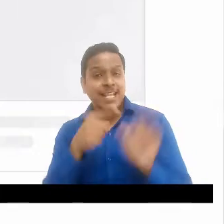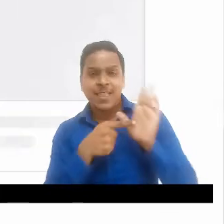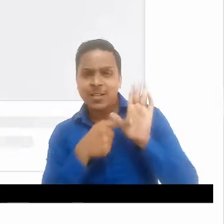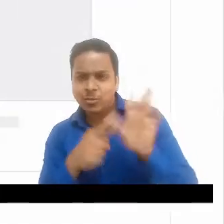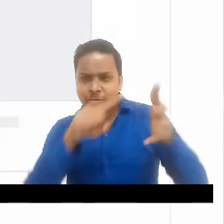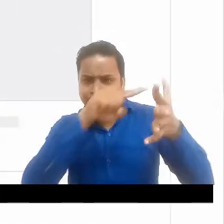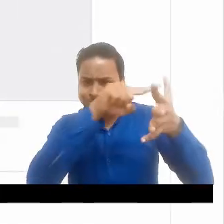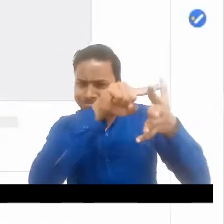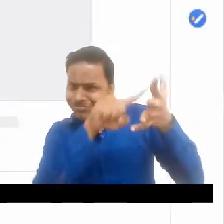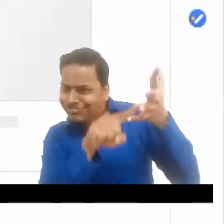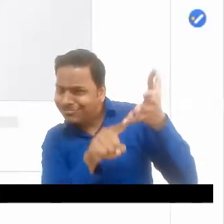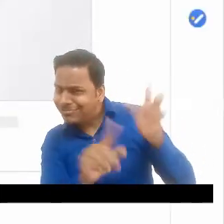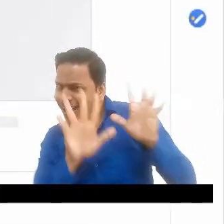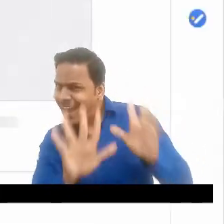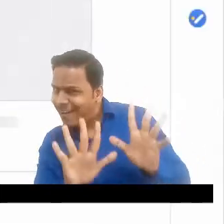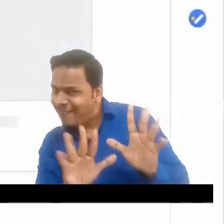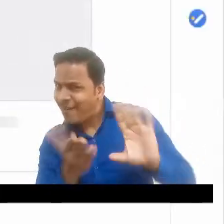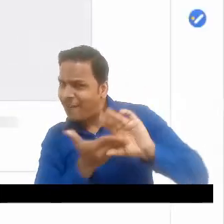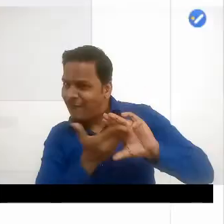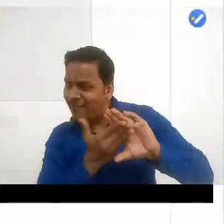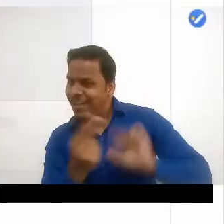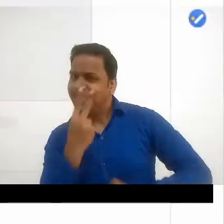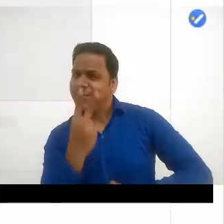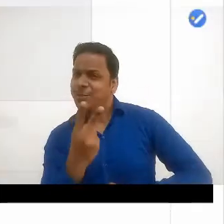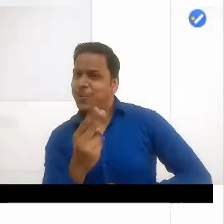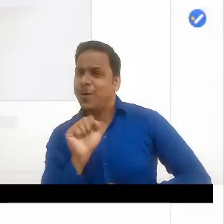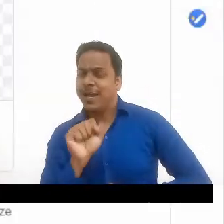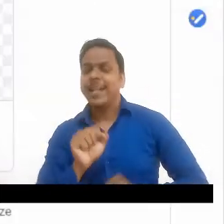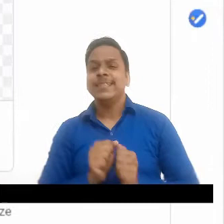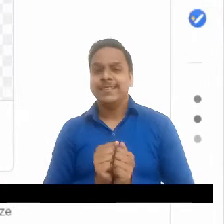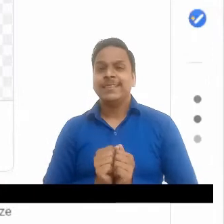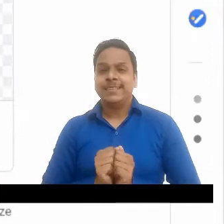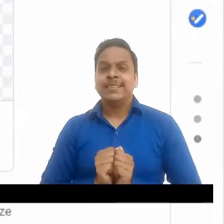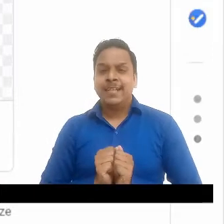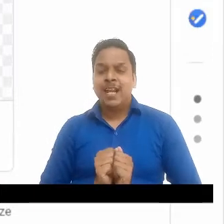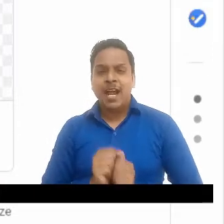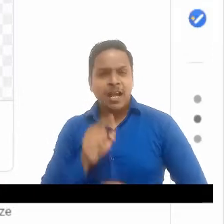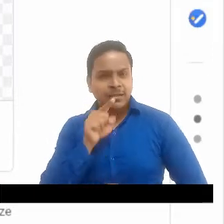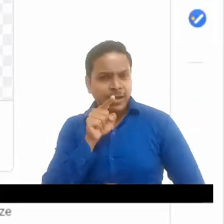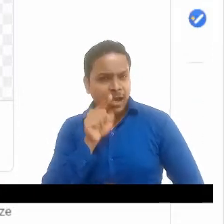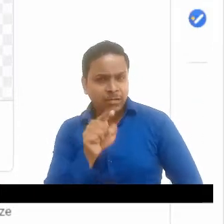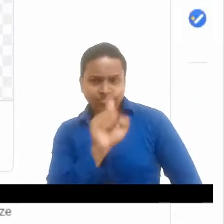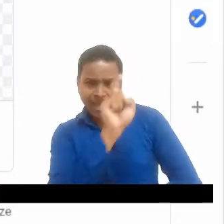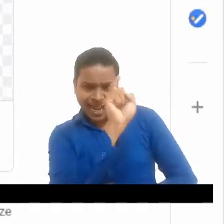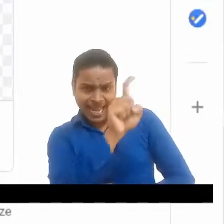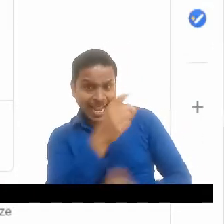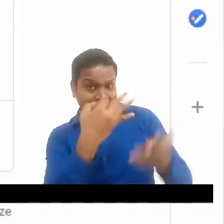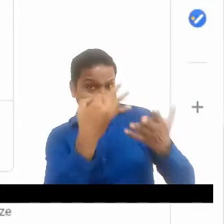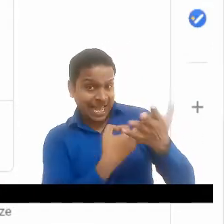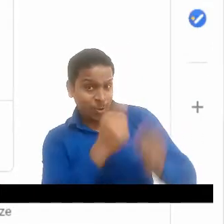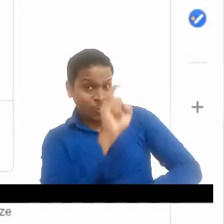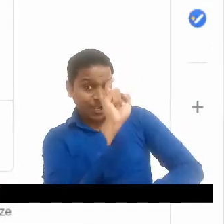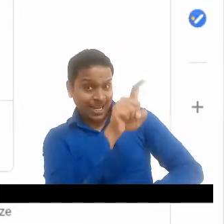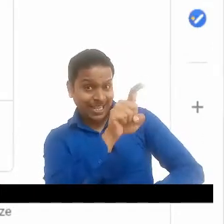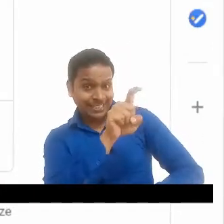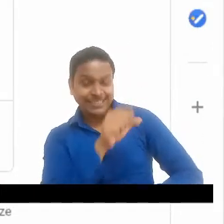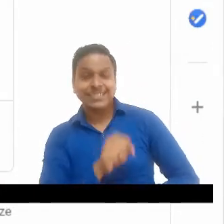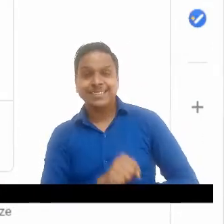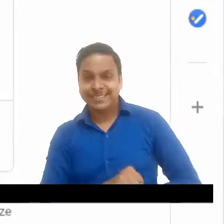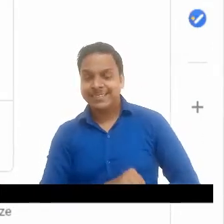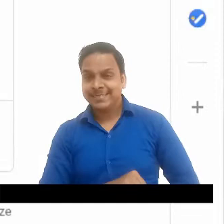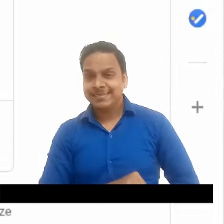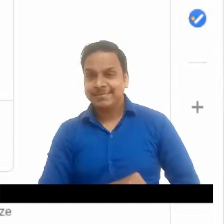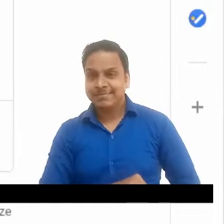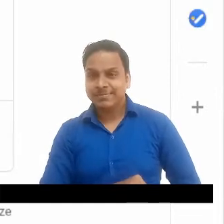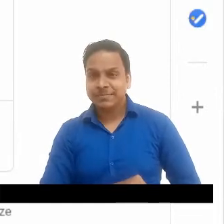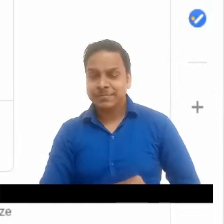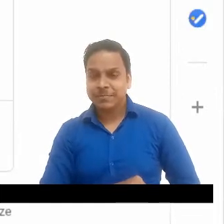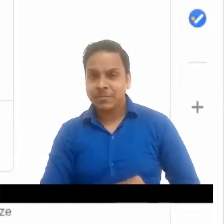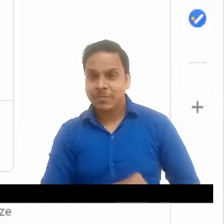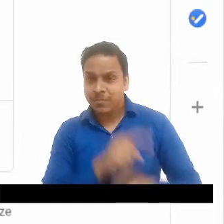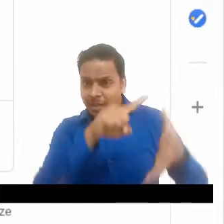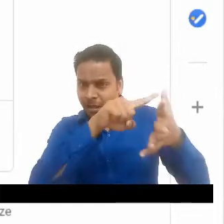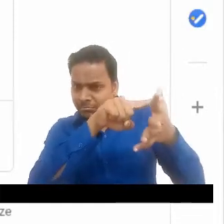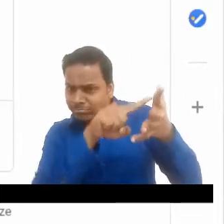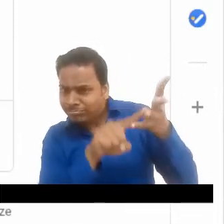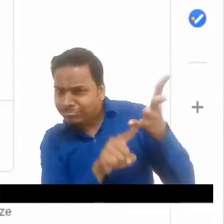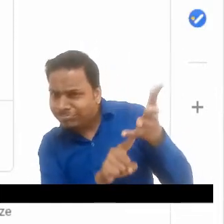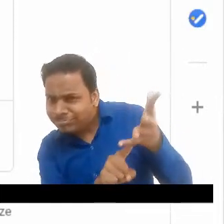folders, which is available in Google Drive. Now, let's click on NEW here. It shows all